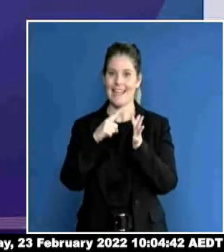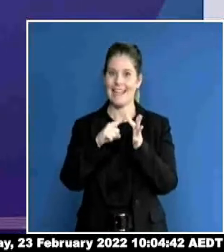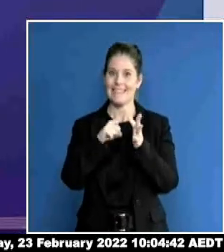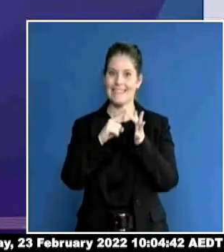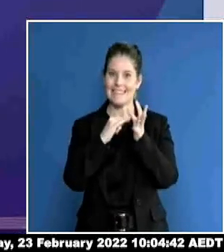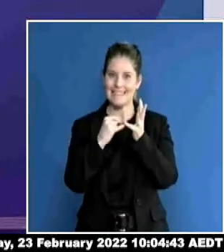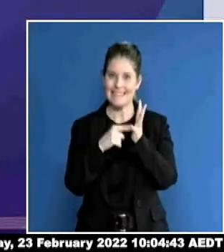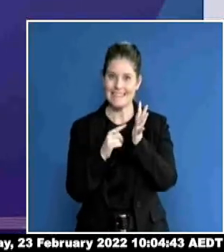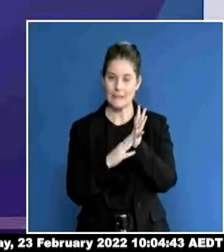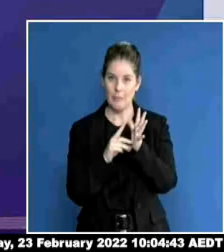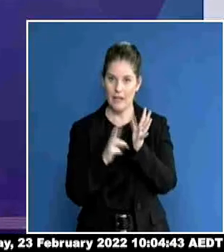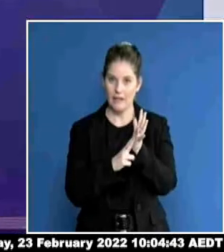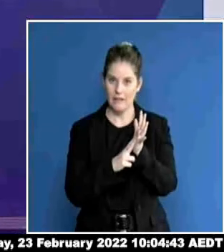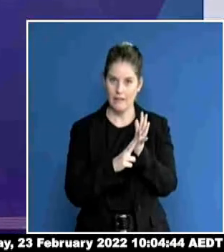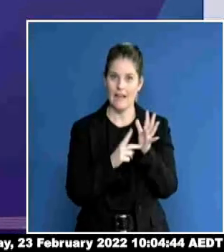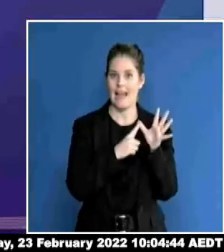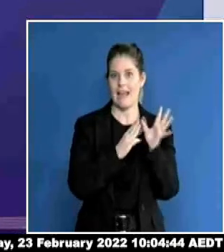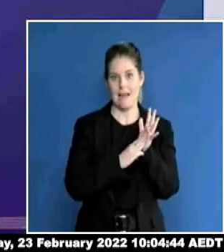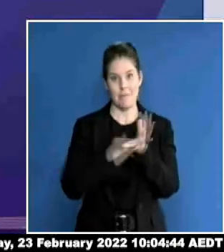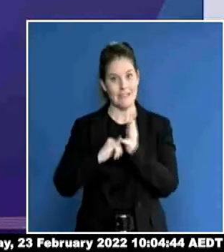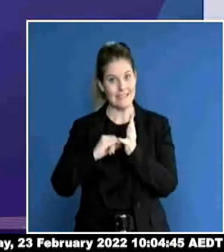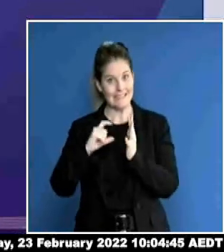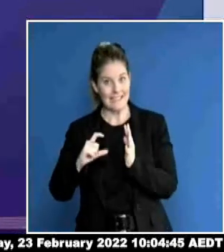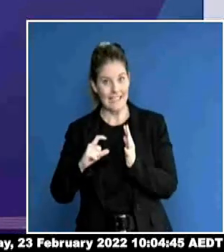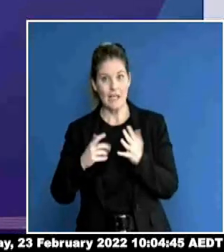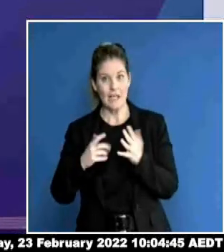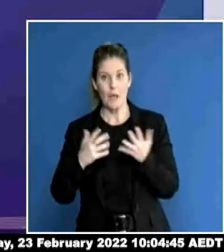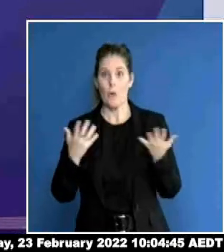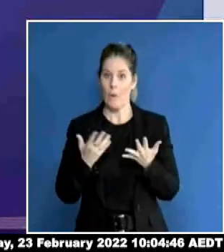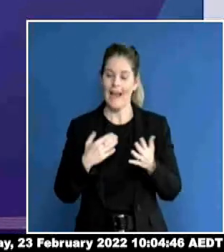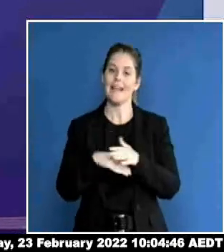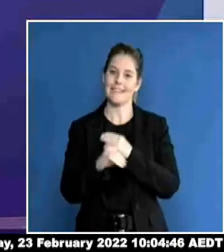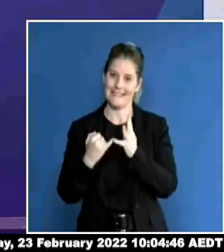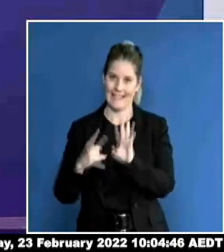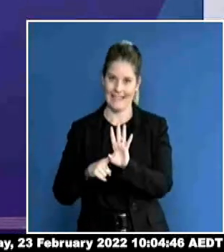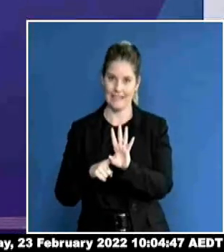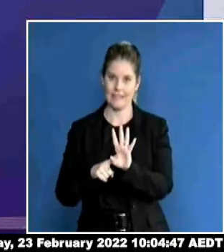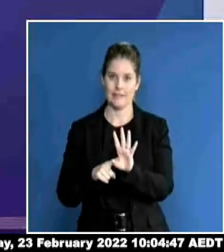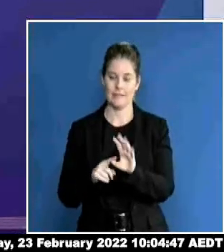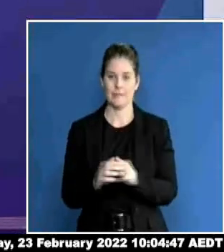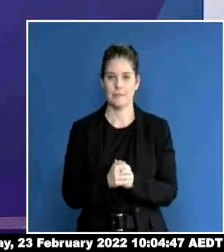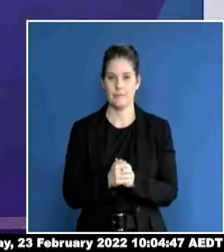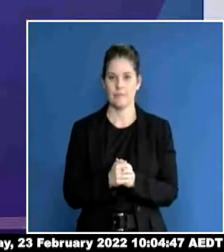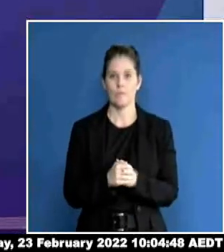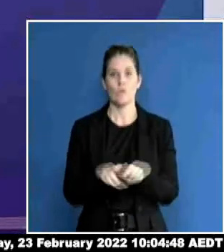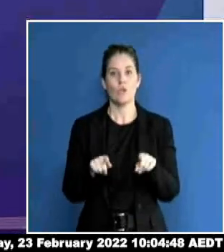the Sydney hearing room together with Ms Cathy Dowsett and Ms Rebecca McMahon of